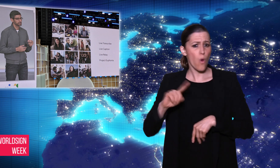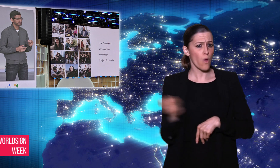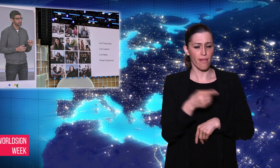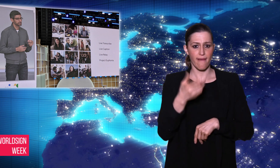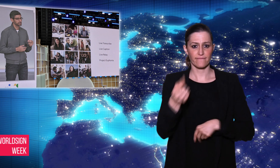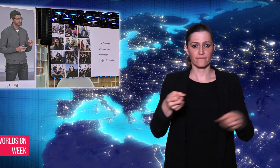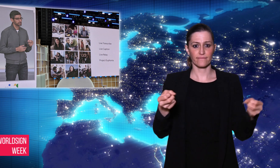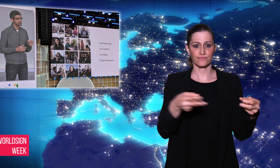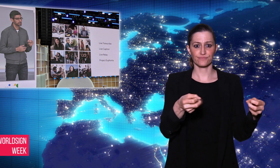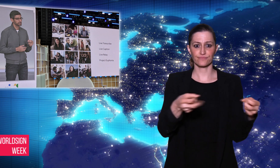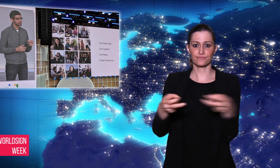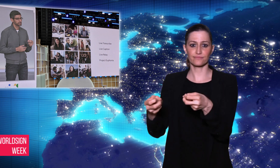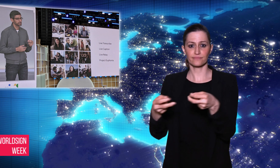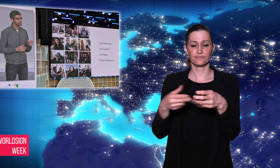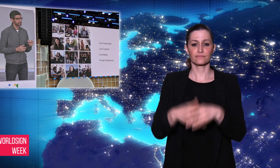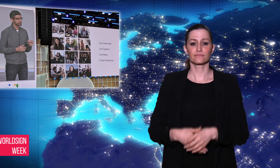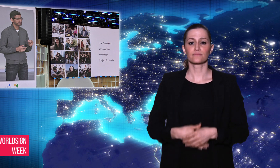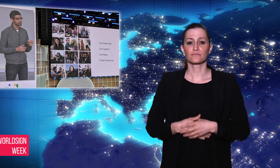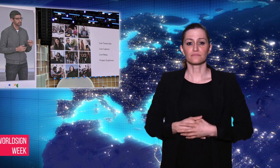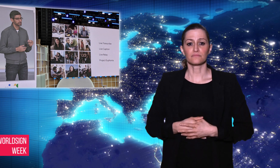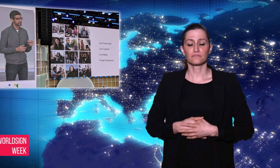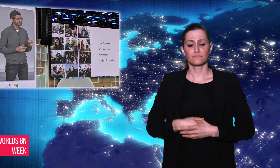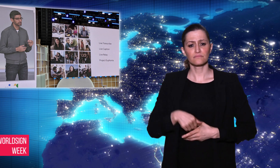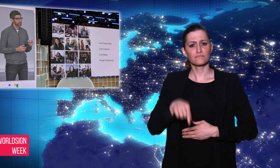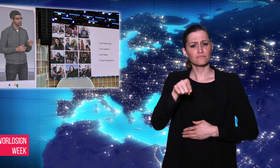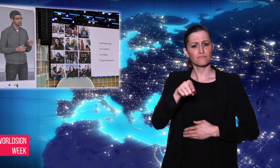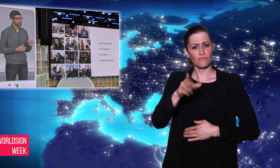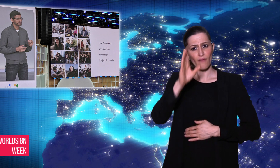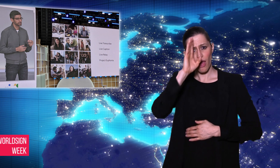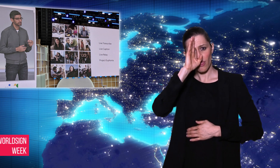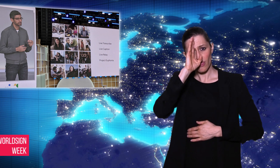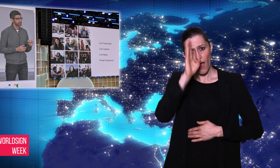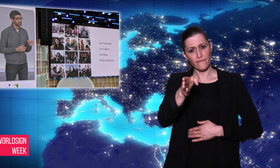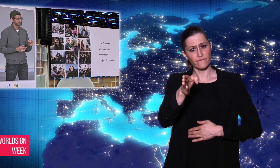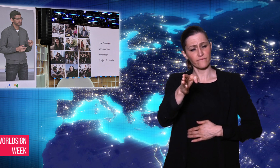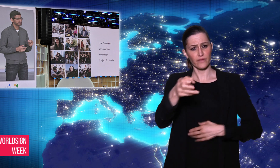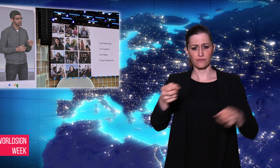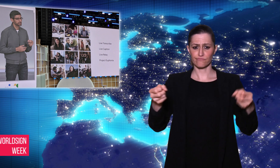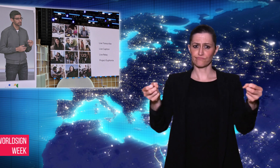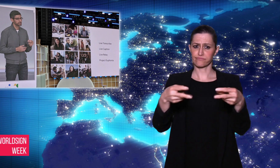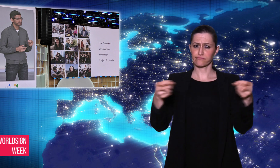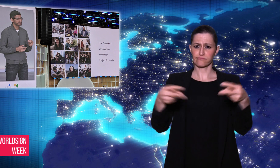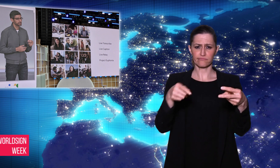Captioning for all videos.